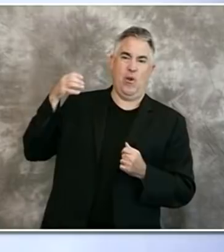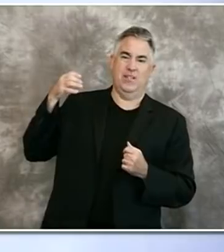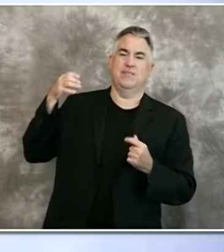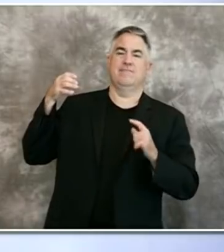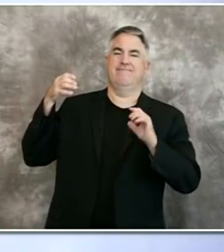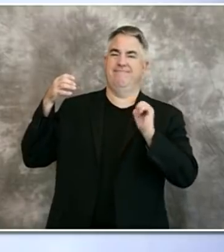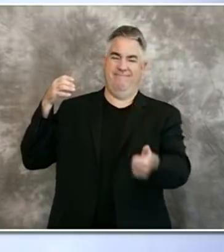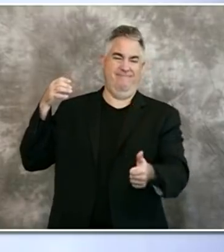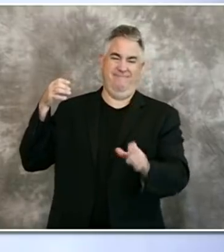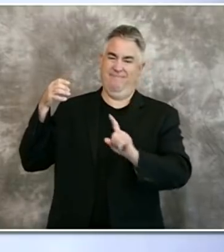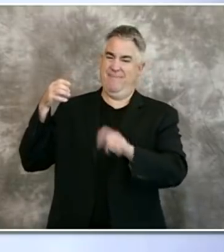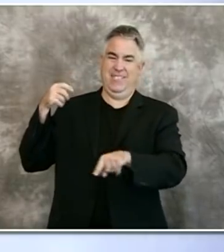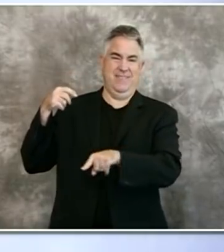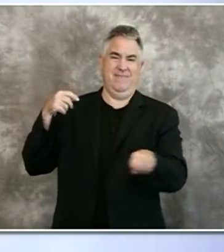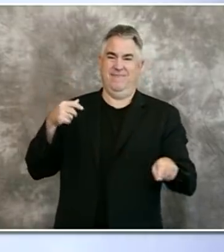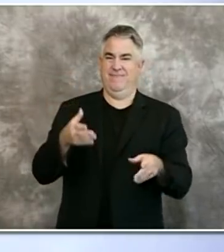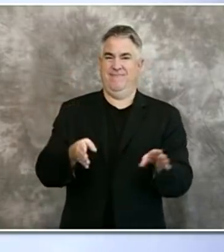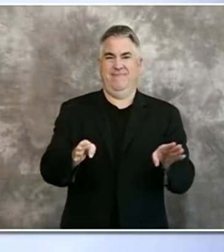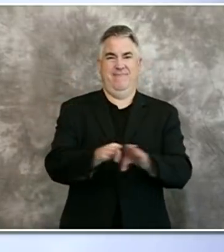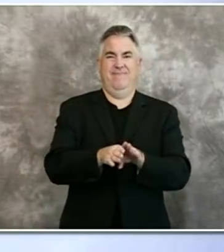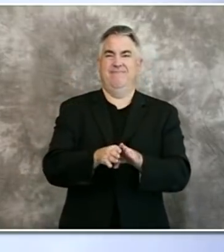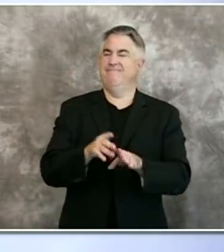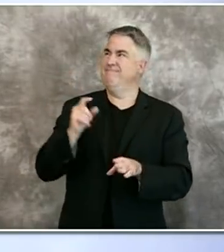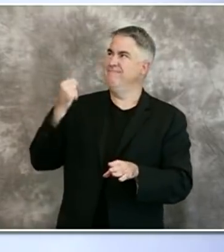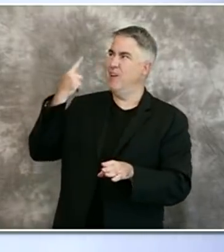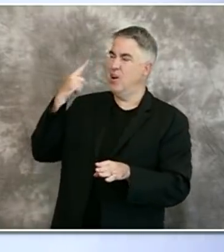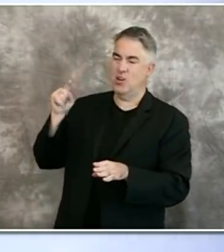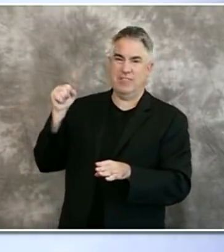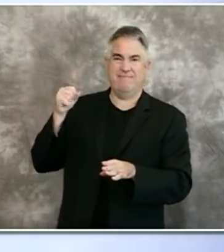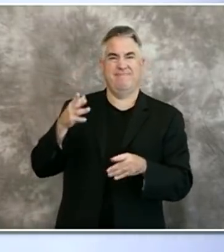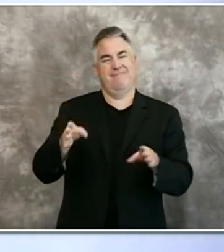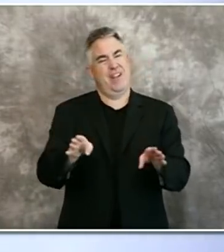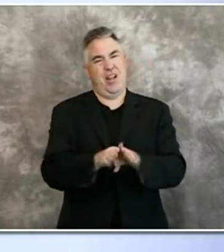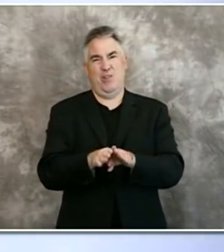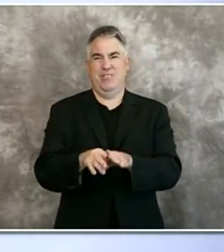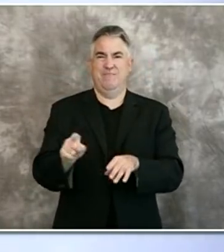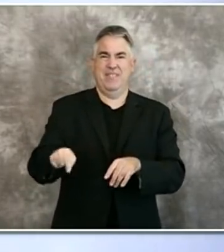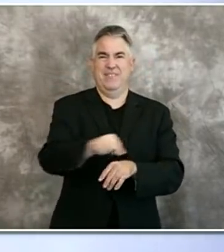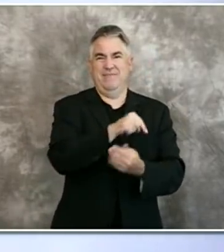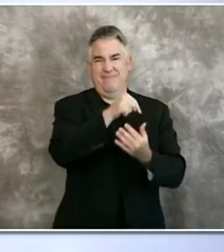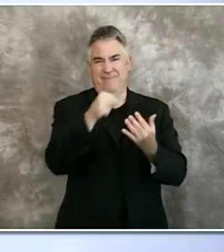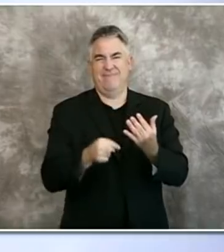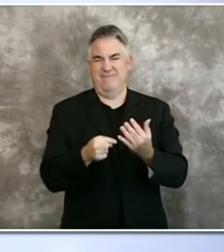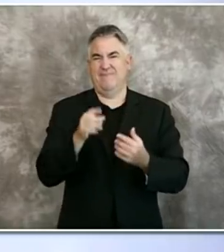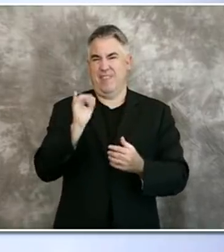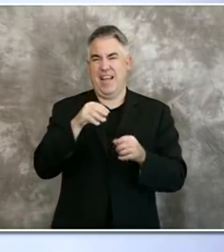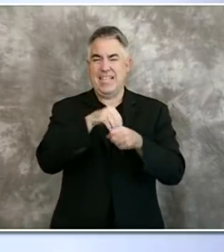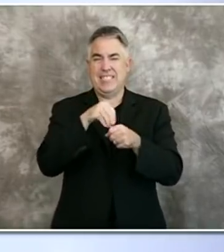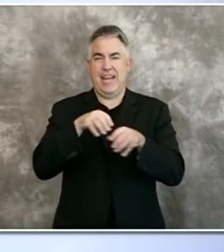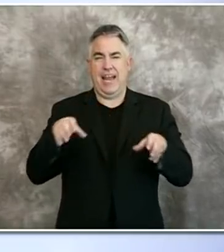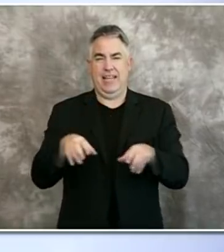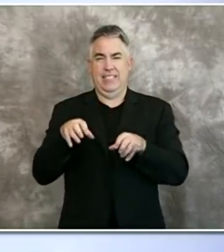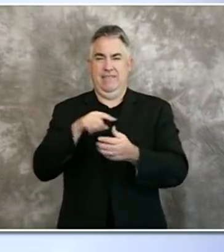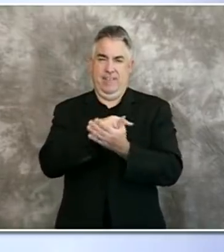MONITORING A WATCH WITH A WE ARE. IN A POSITION WHERE WE'RE FORCED TO IMPLEMENT. THEY'RE